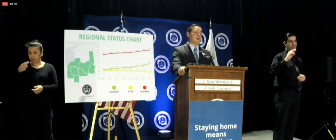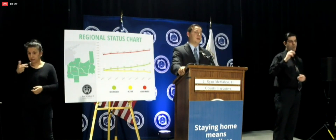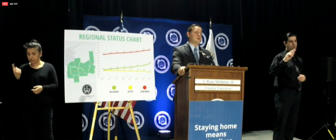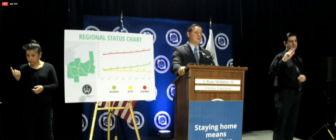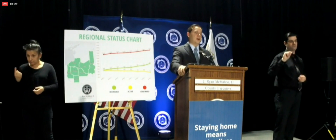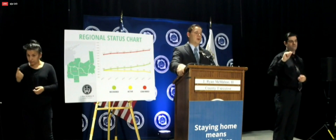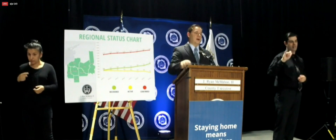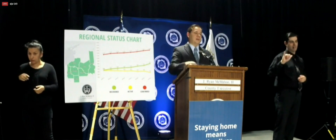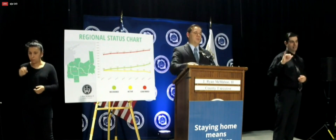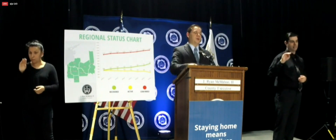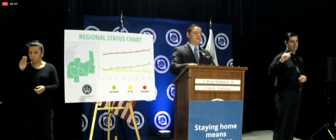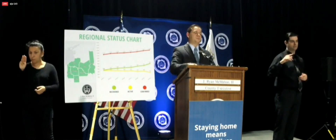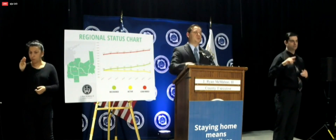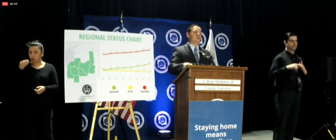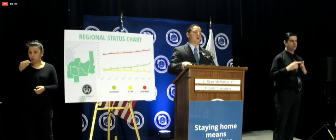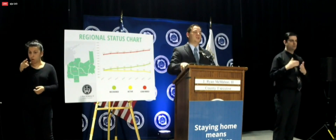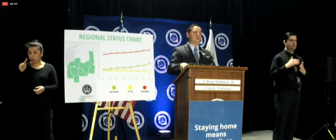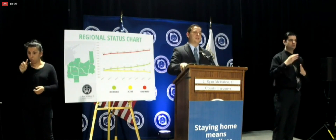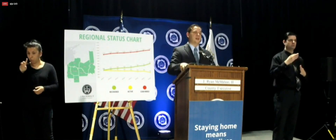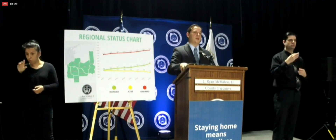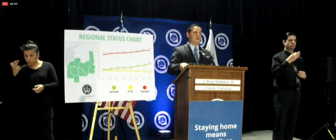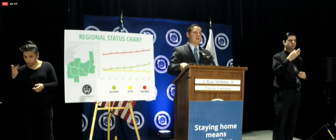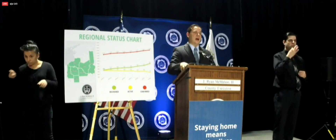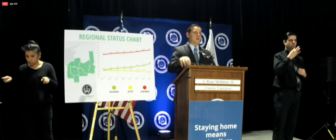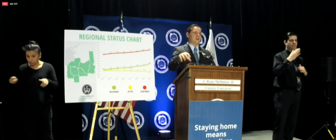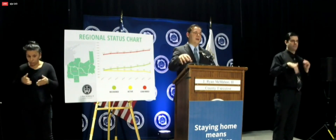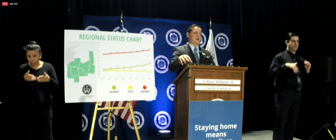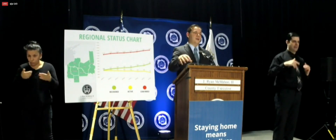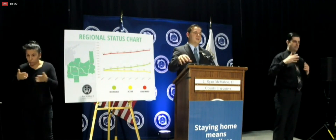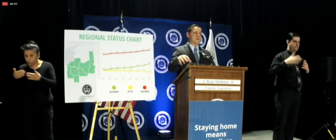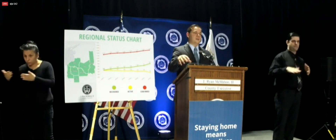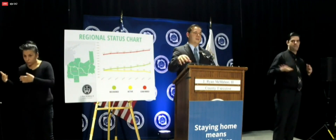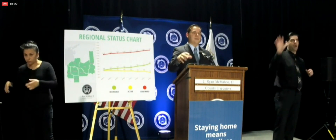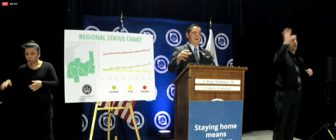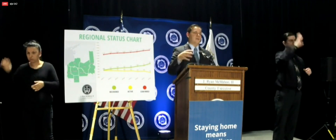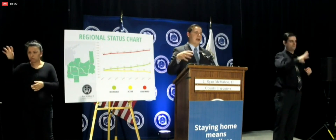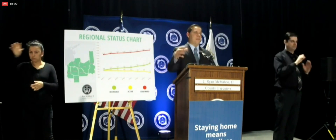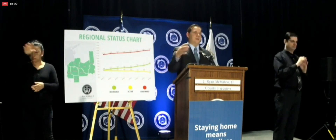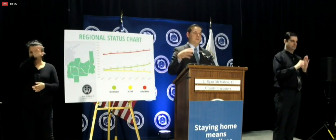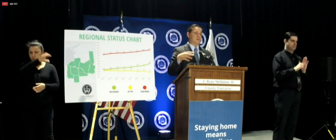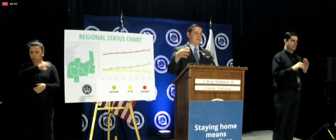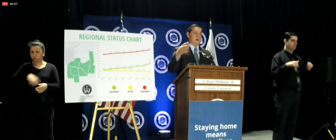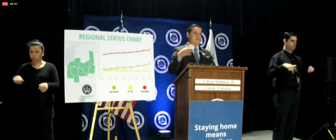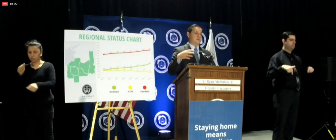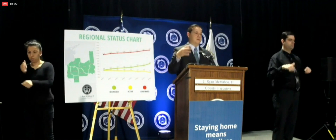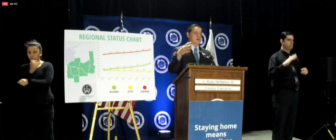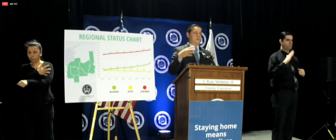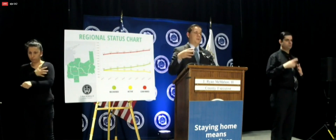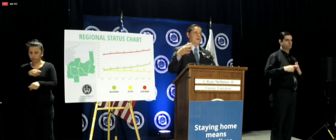CENTRAL NEW YORK MOHAWK VALLEY RESTART POTENTIALLY BEFORE OTHER PARTS OF THE STATE. SO, I DON'T WANT TO PUT TOO MUCH